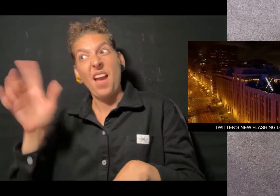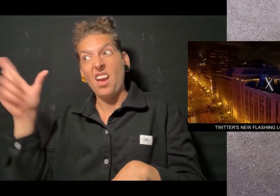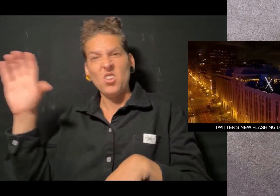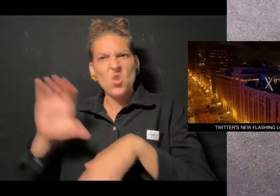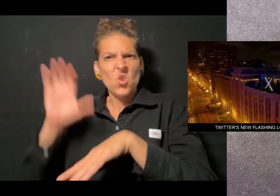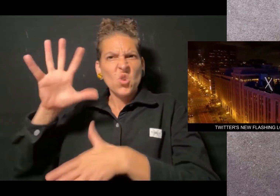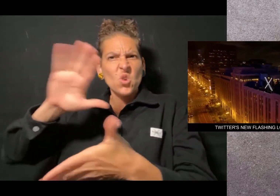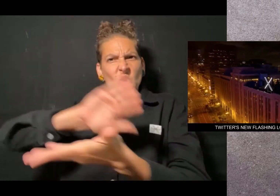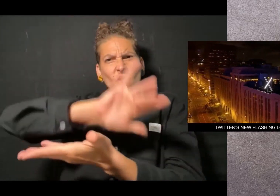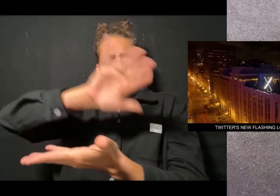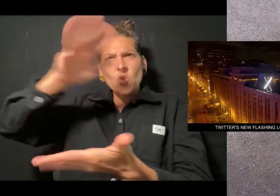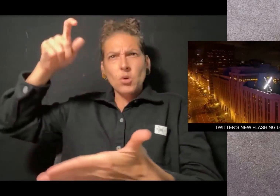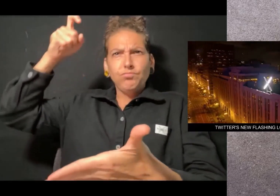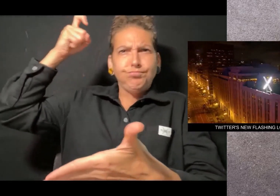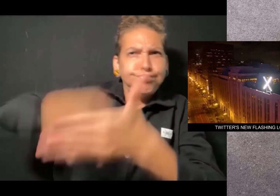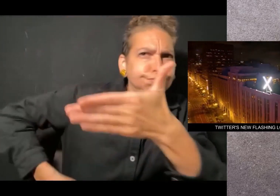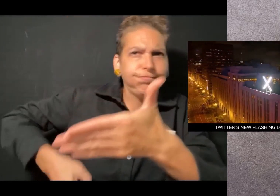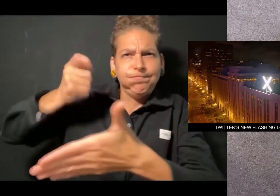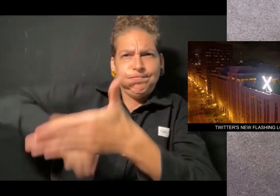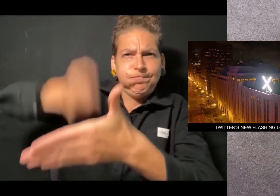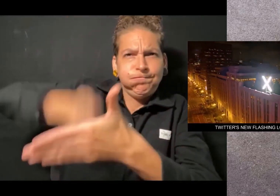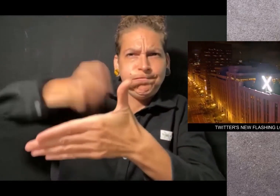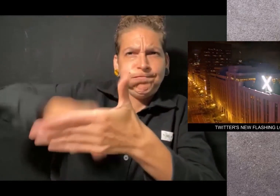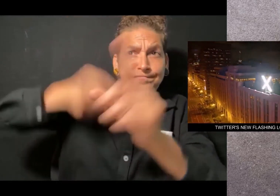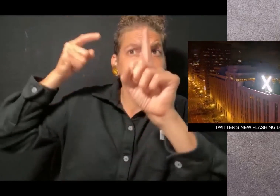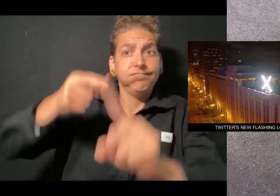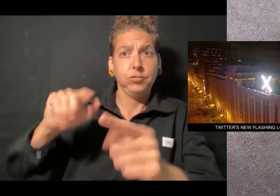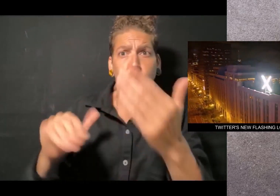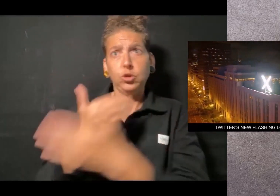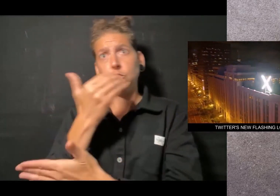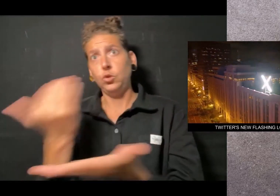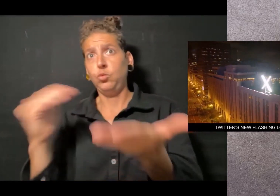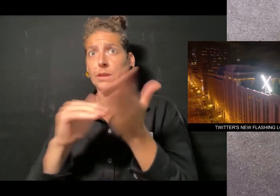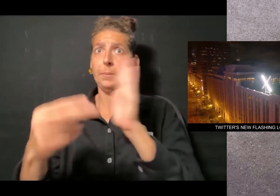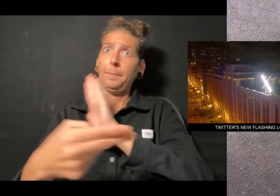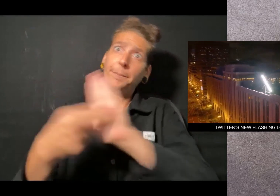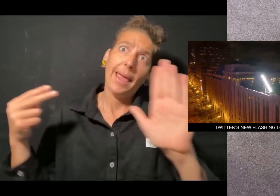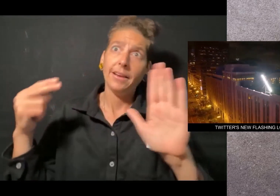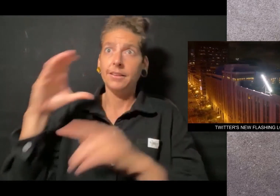for an event at the building the amount of fines the newly rebranded company will be